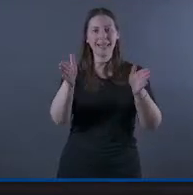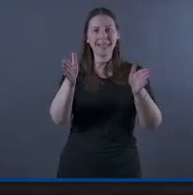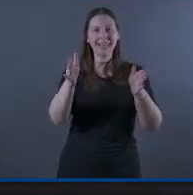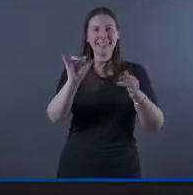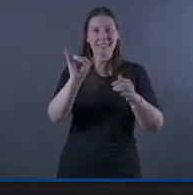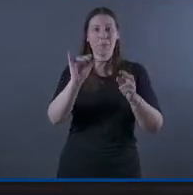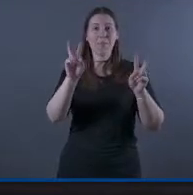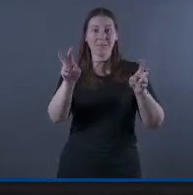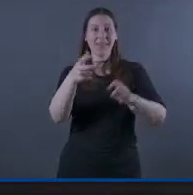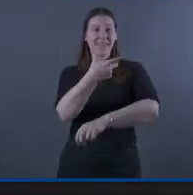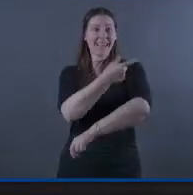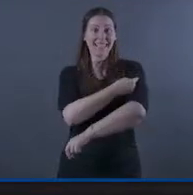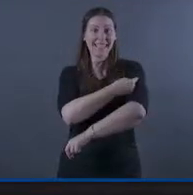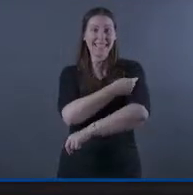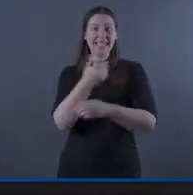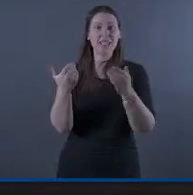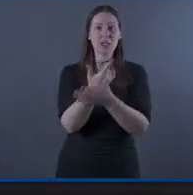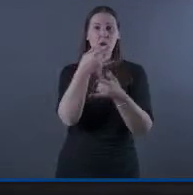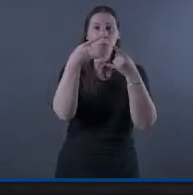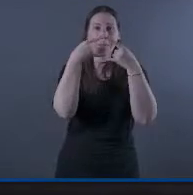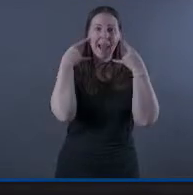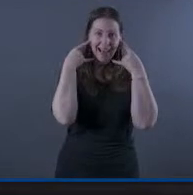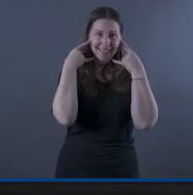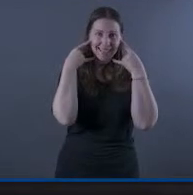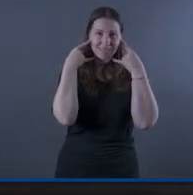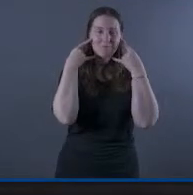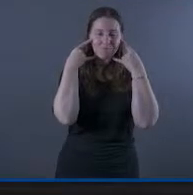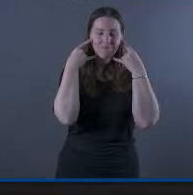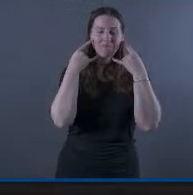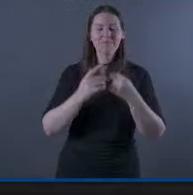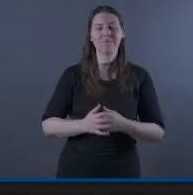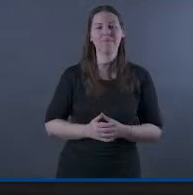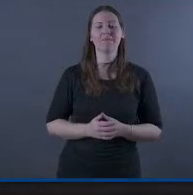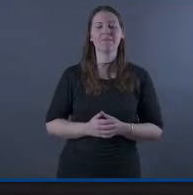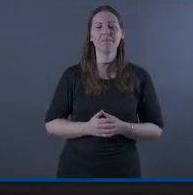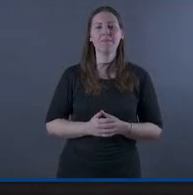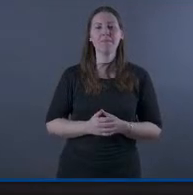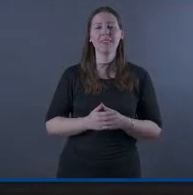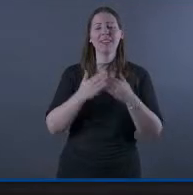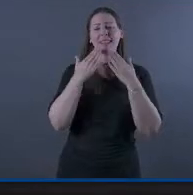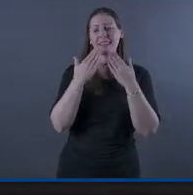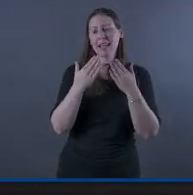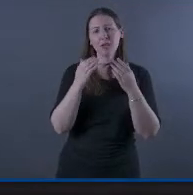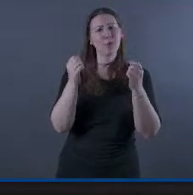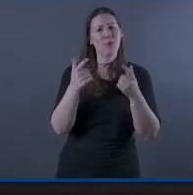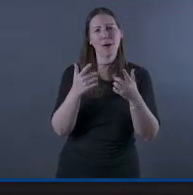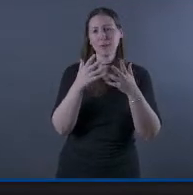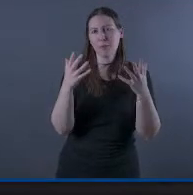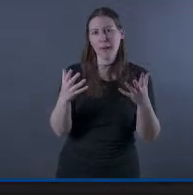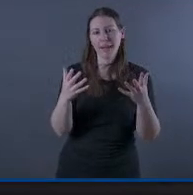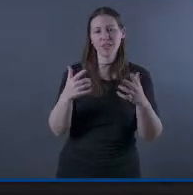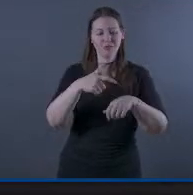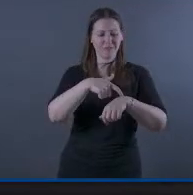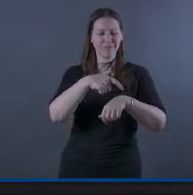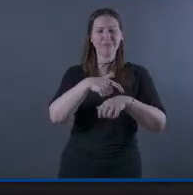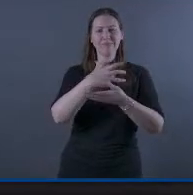So, well, thank you all so much. We're about at time, I really appreciate your time and I hope this has been helpful